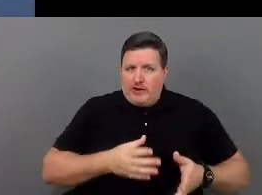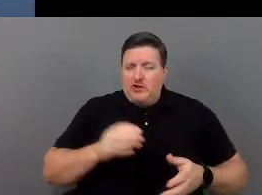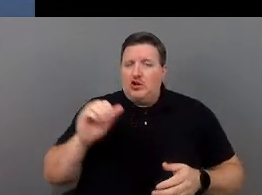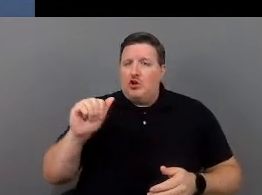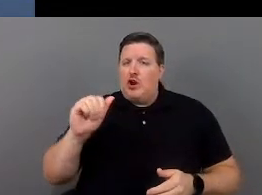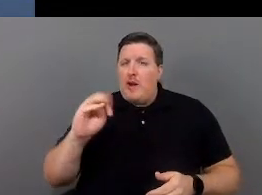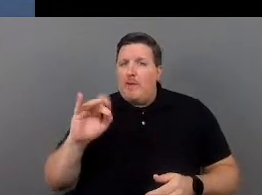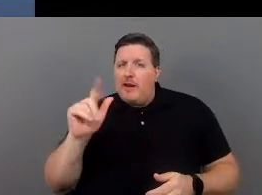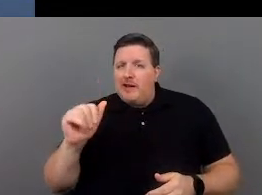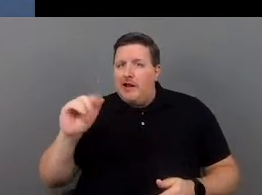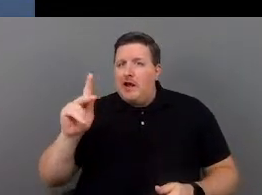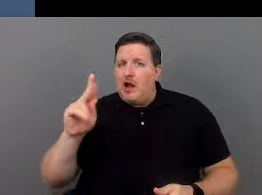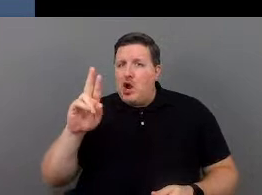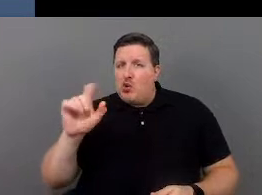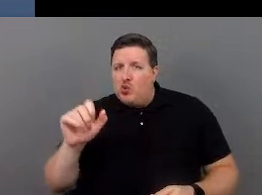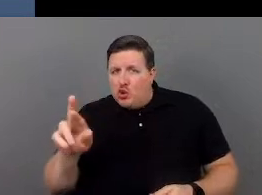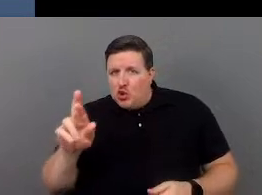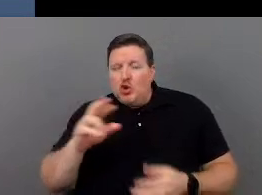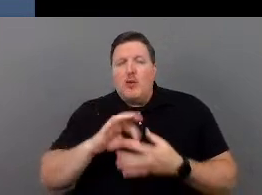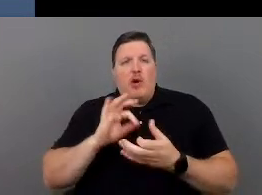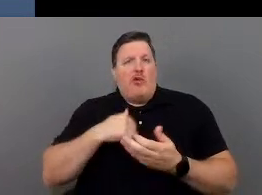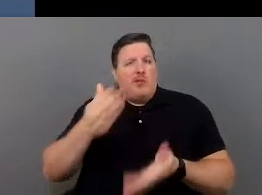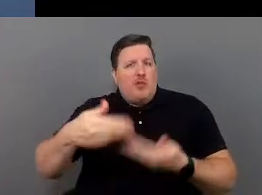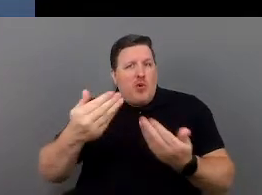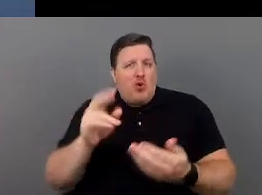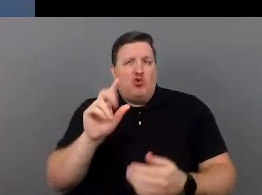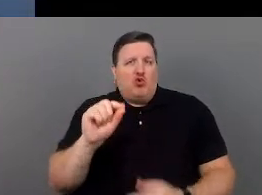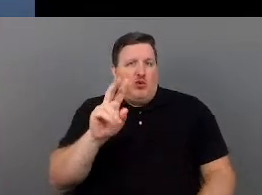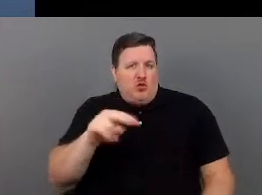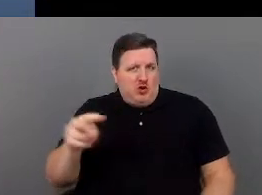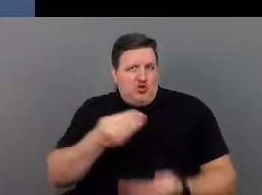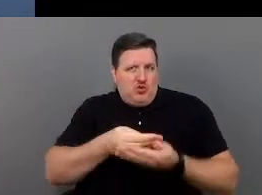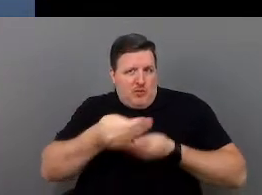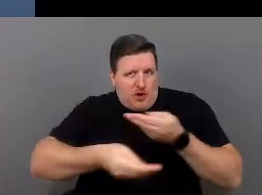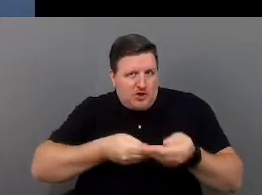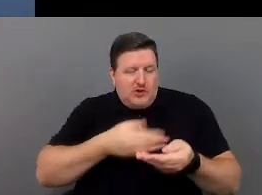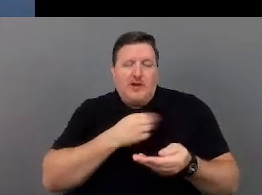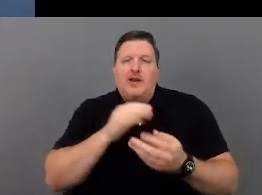ABOUT THE CONTENTS OF THE PROPOSED 2022 BUDGET AND PARTICULARLY WHERE WE